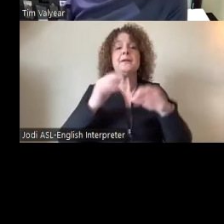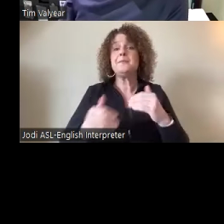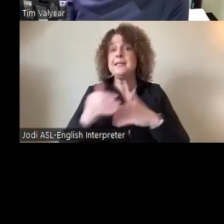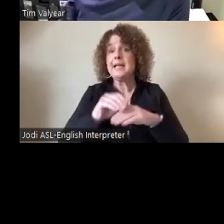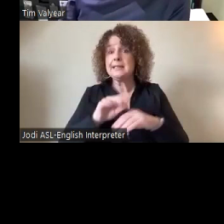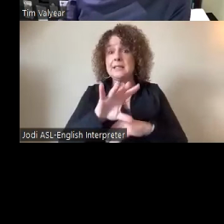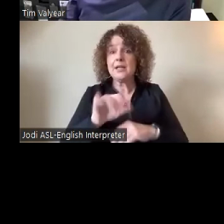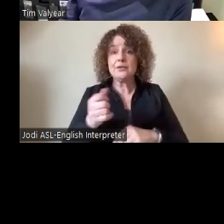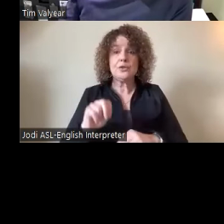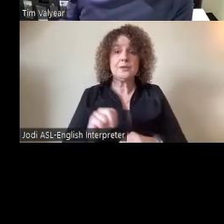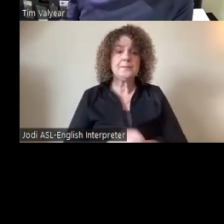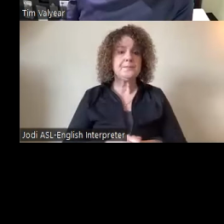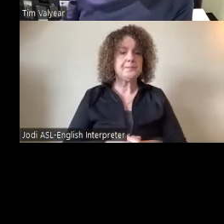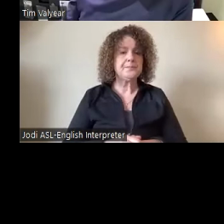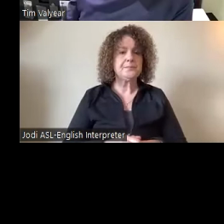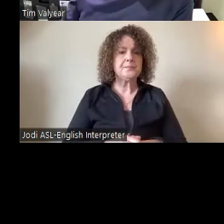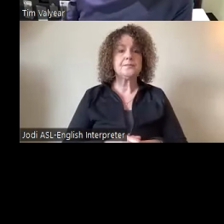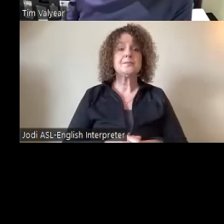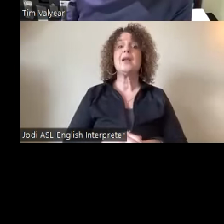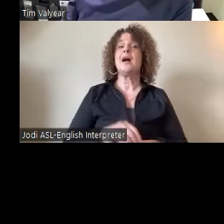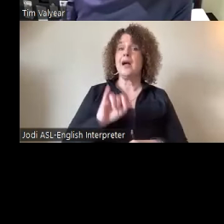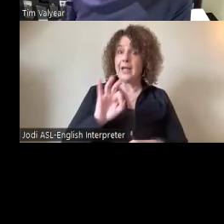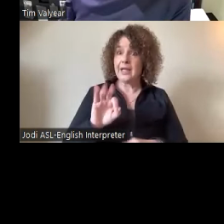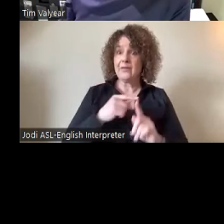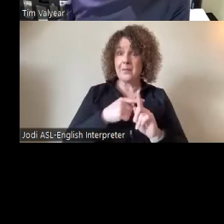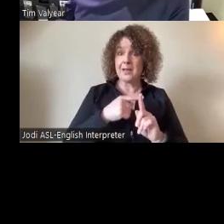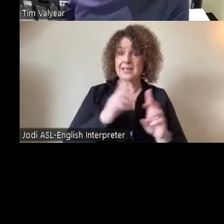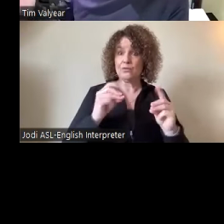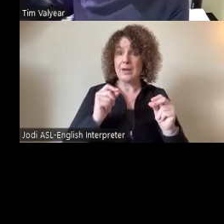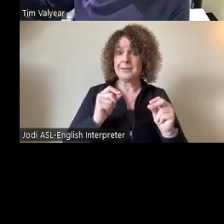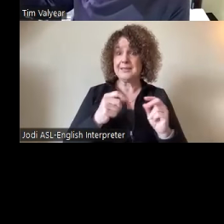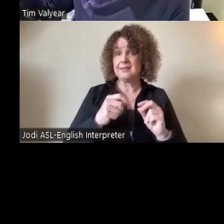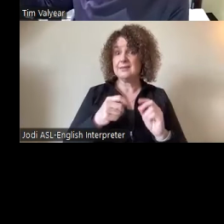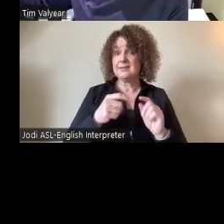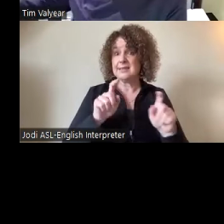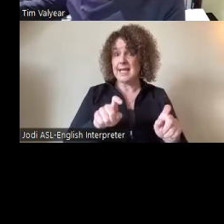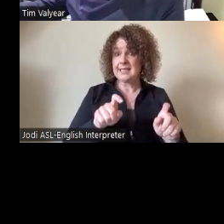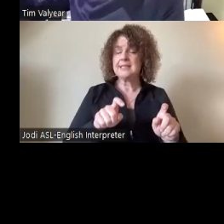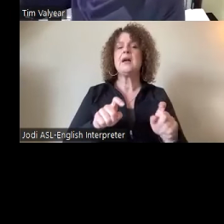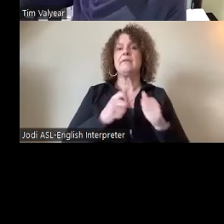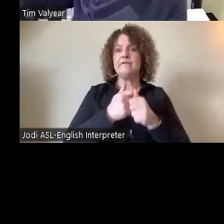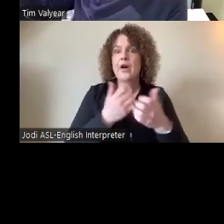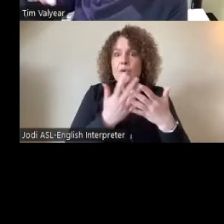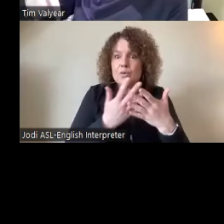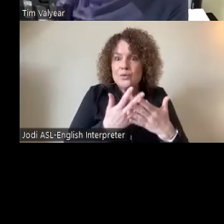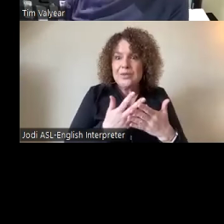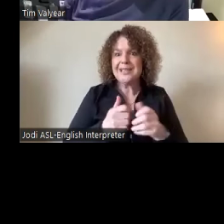managed to do it. You should hopefully be able to do it. The videos are great resources. Next slide.